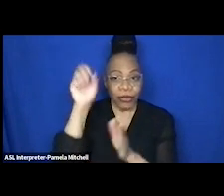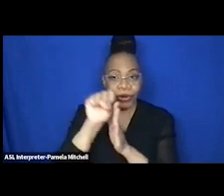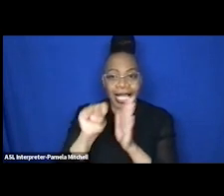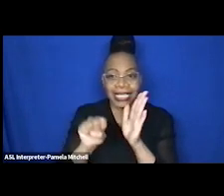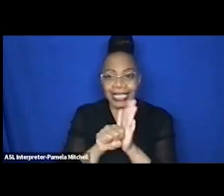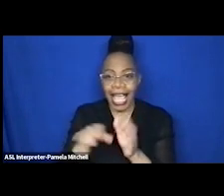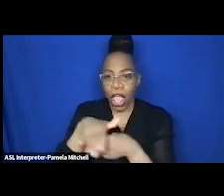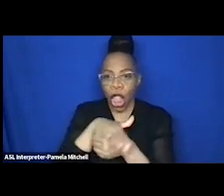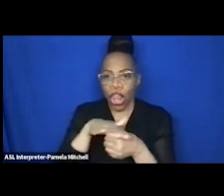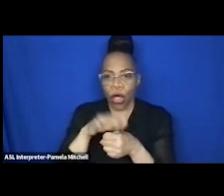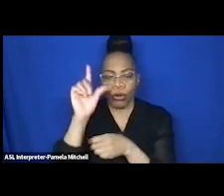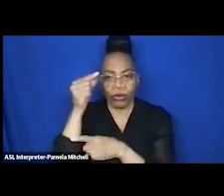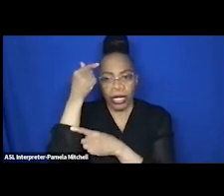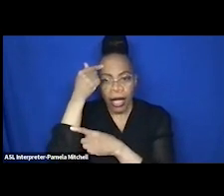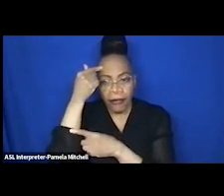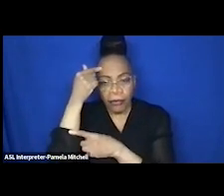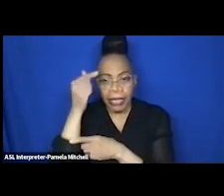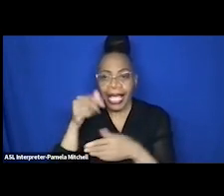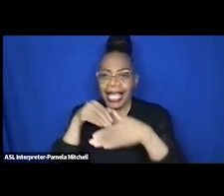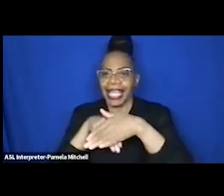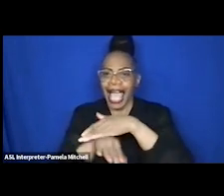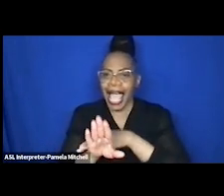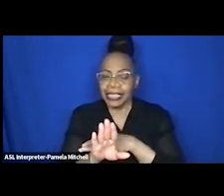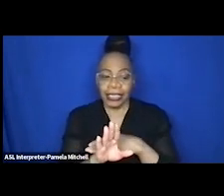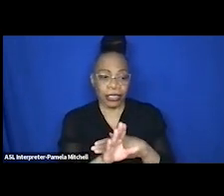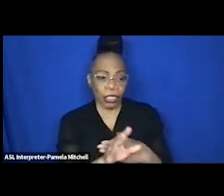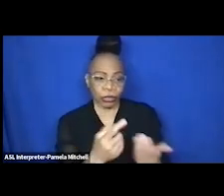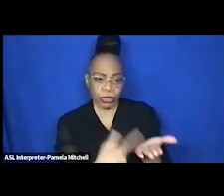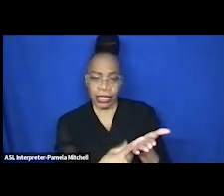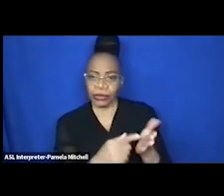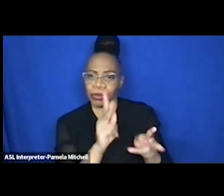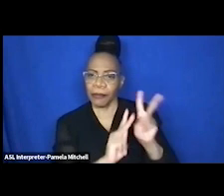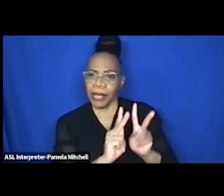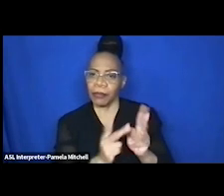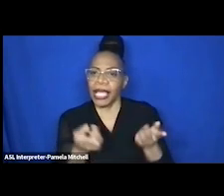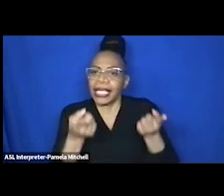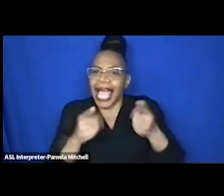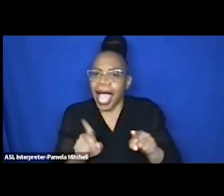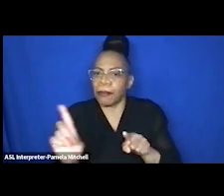and working directly with people happens locally. It happens in our local communities. It happens with the people living locally